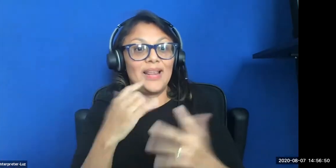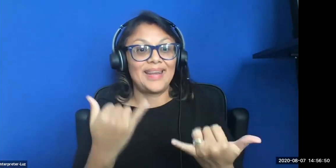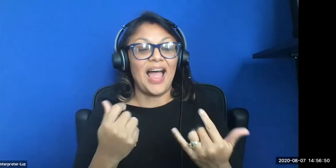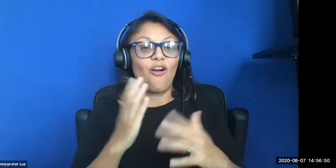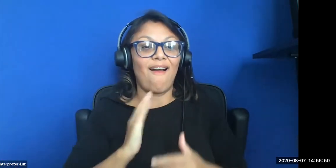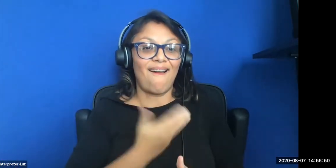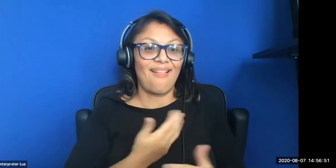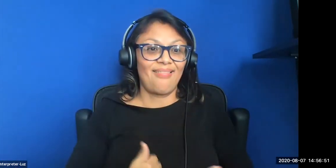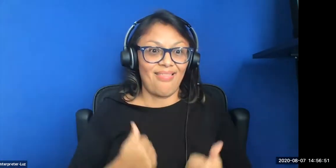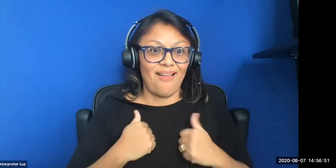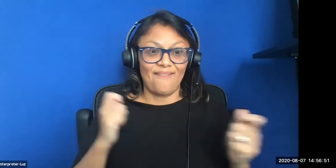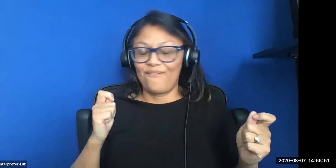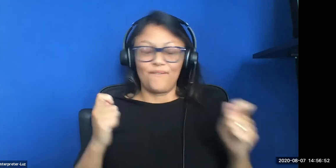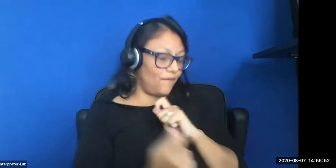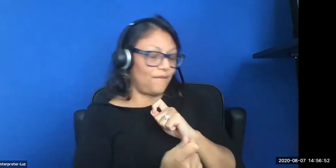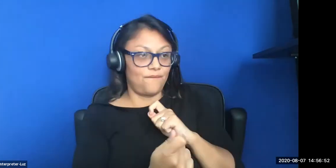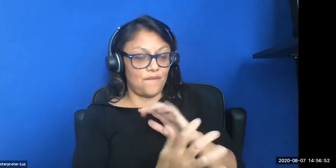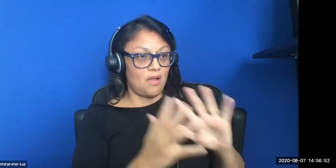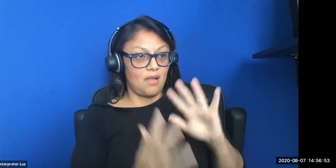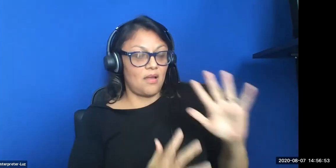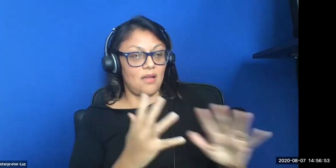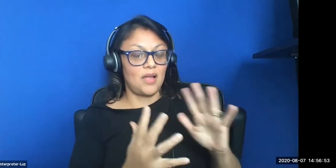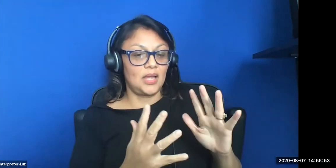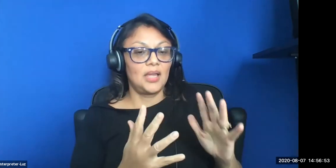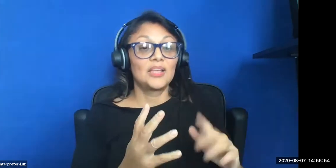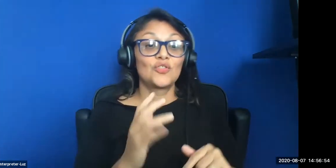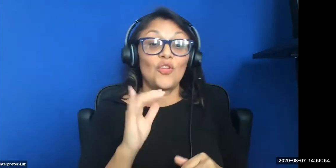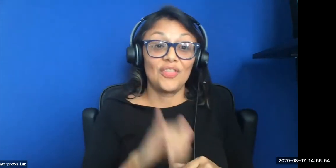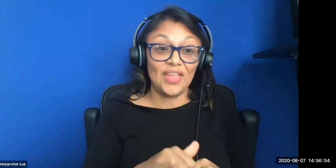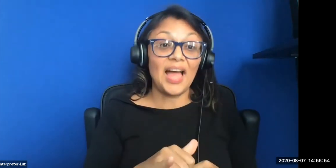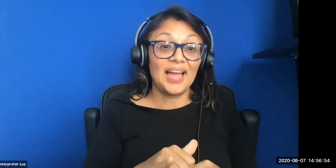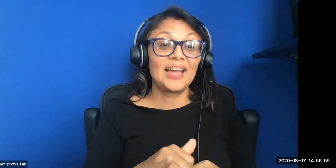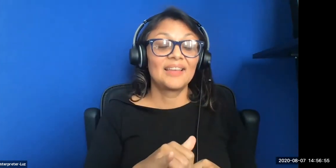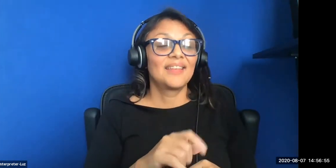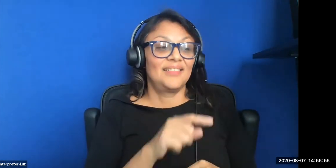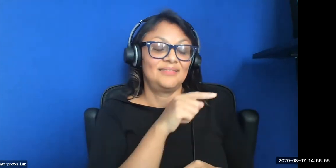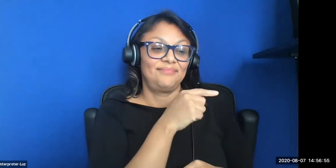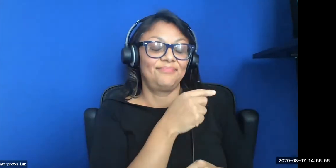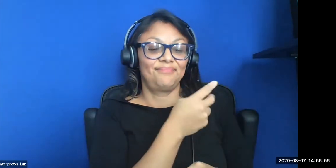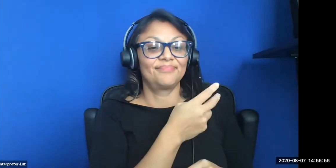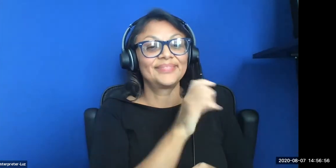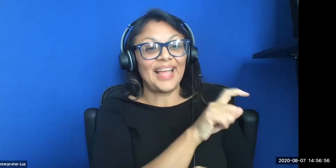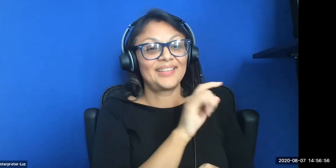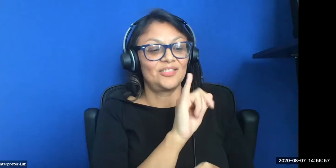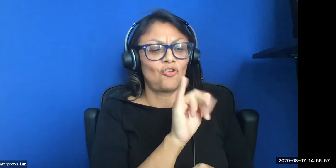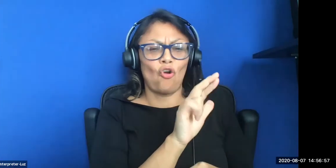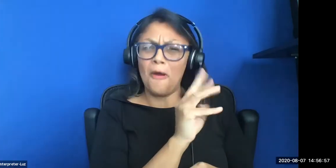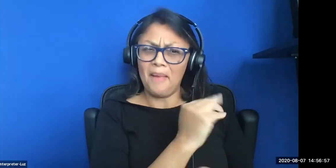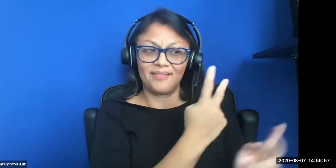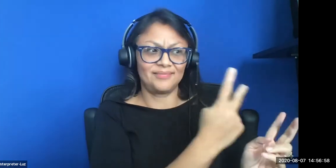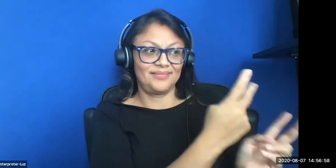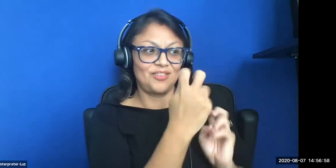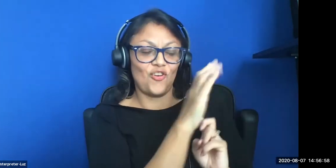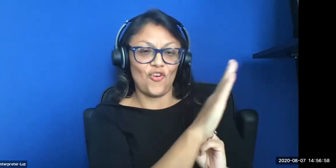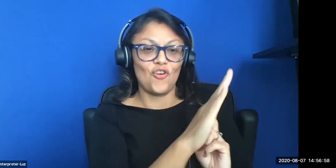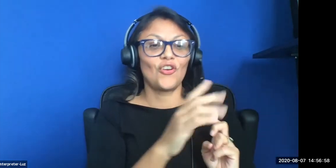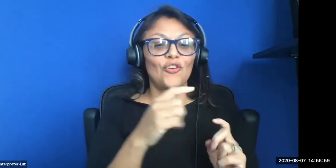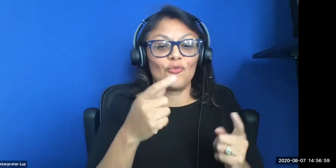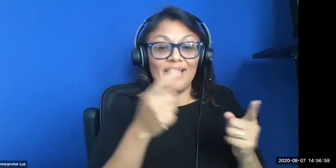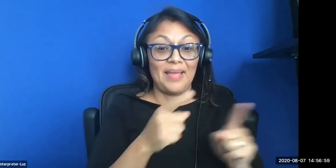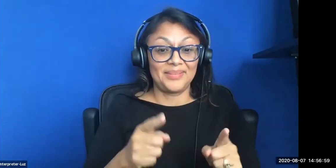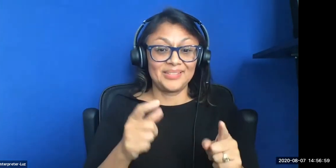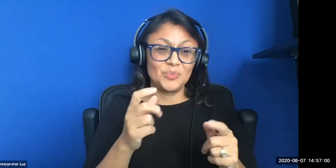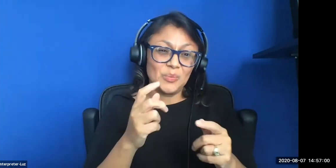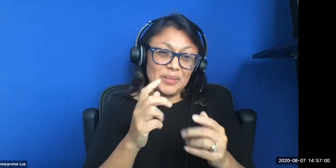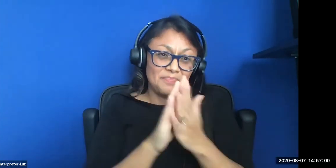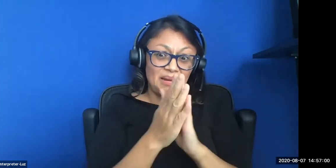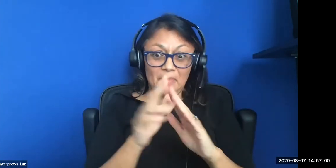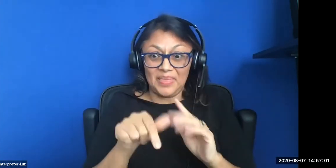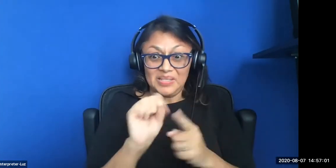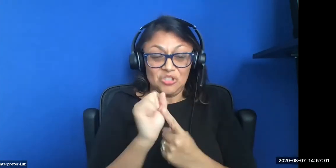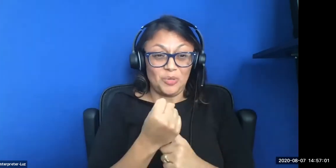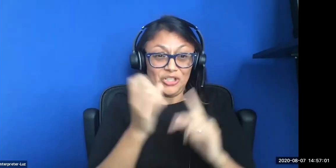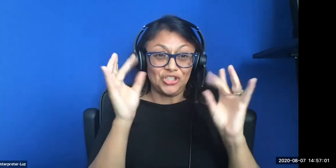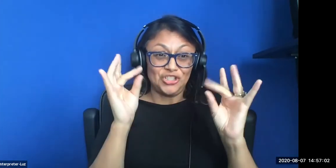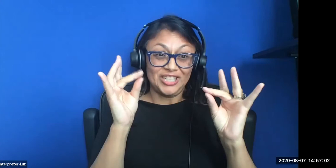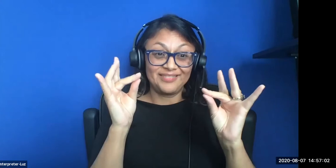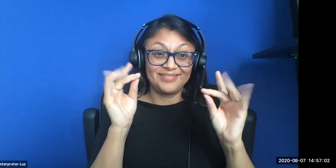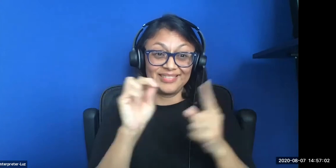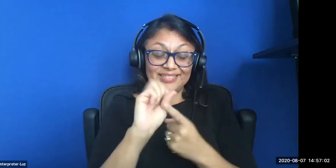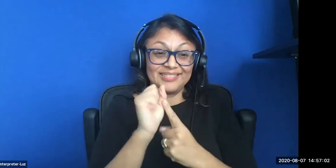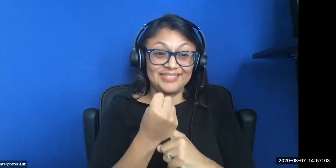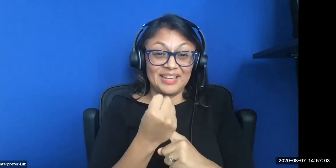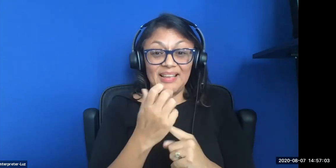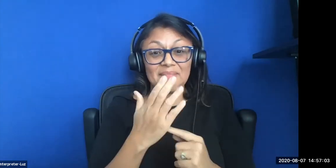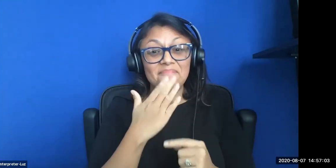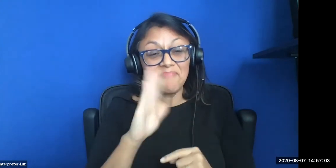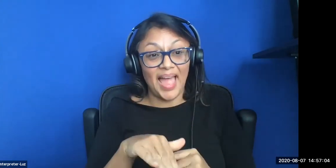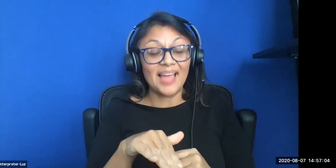Channelle Charest: And that phrase is not an original. To me, it is actually from Irma and that's what she tells our teams when we're in these really sticky tough places is hey, no one's going to come save you like no one's going to come solve that problem for you.